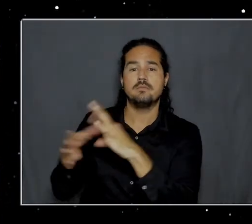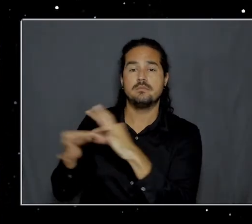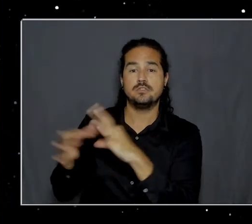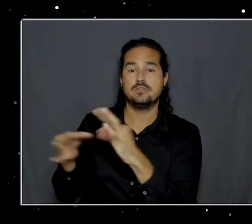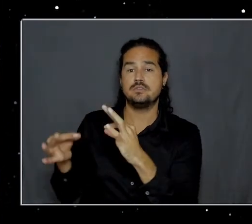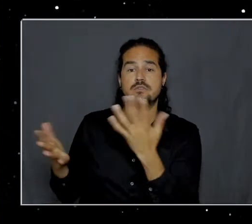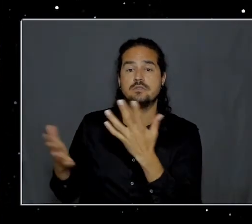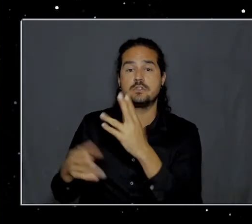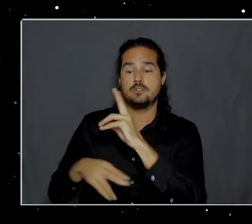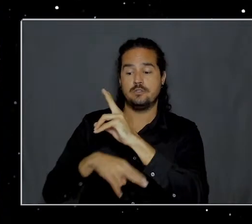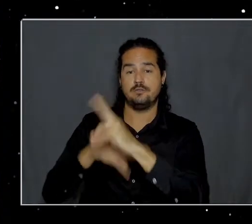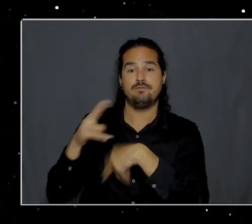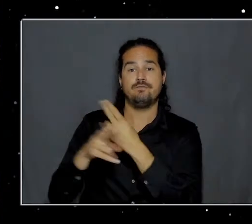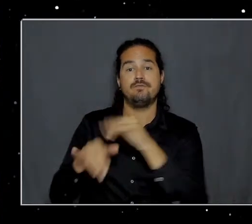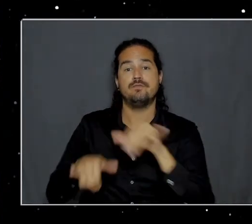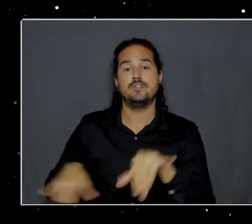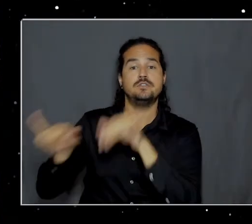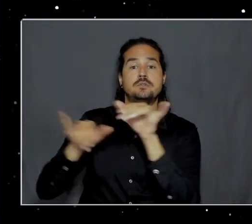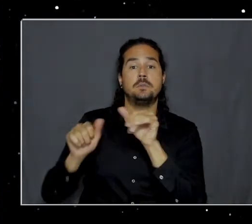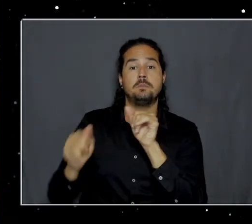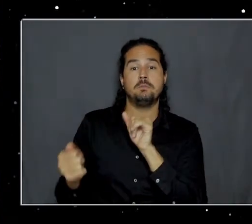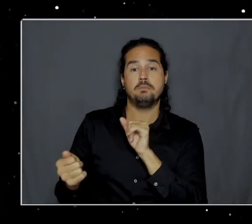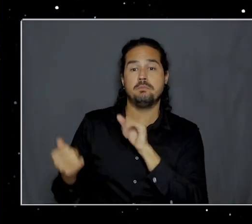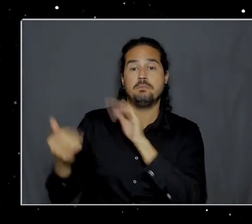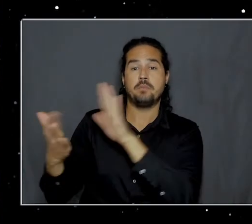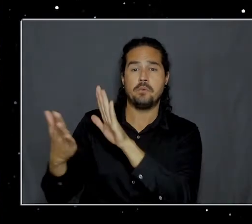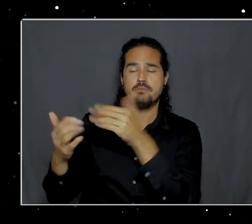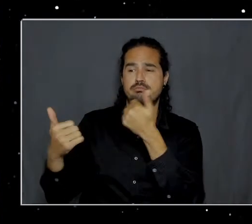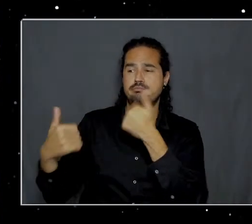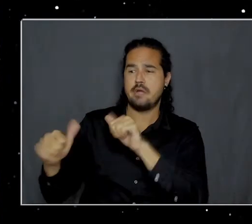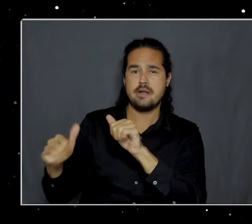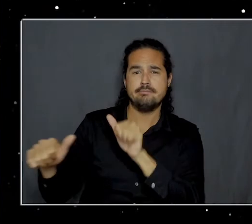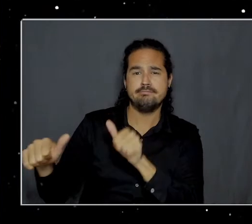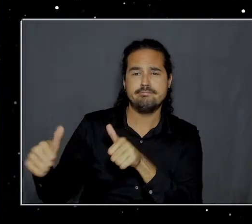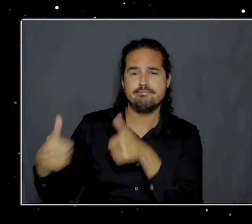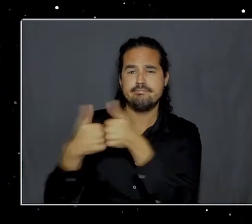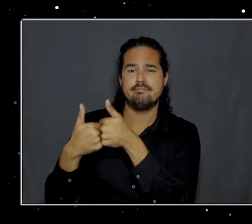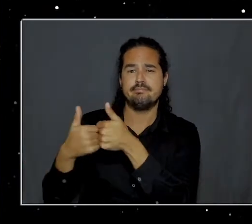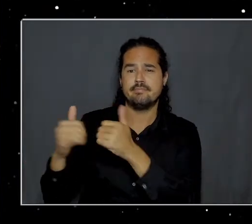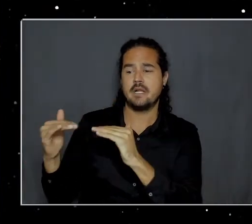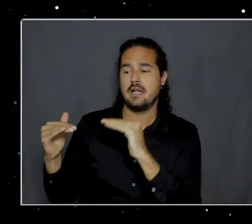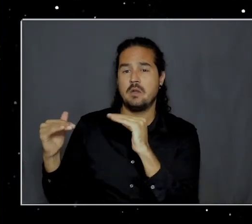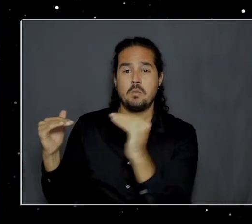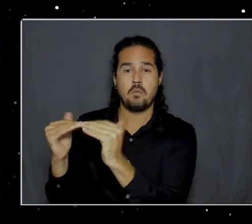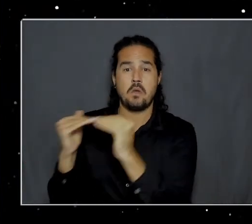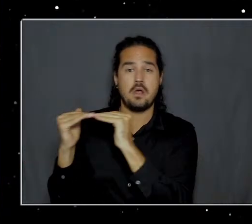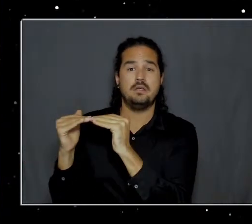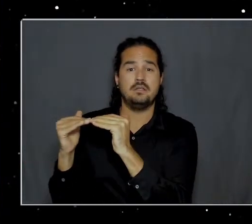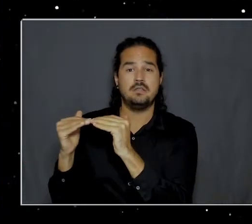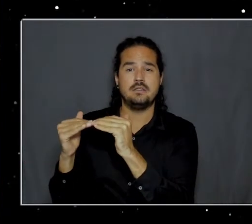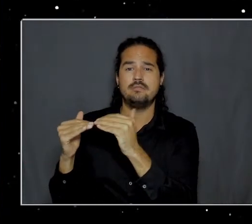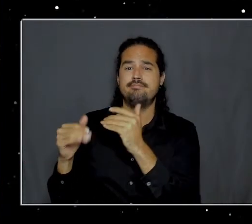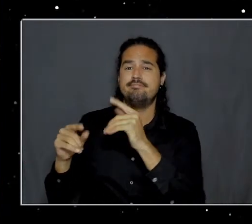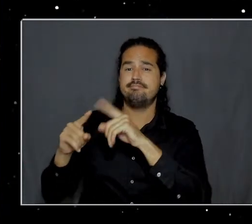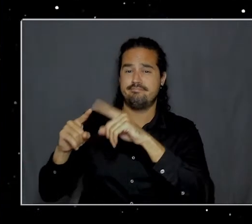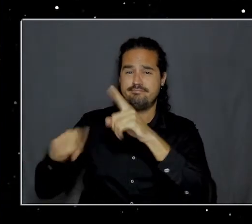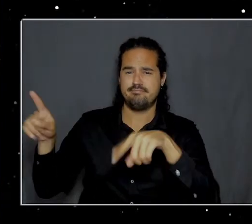APPROACHES TO TRYING TO ADDRESS EQUALITY AREN'T REALLY EFFECTIVE, AND I'D LOVE FOR YOU